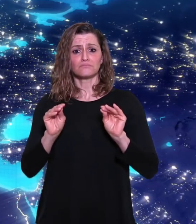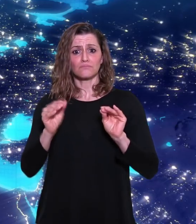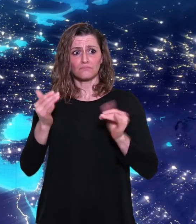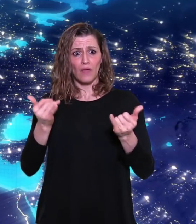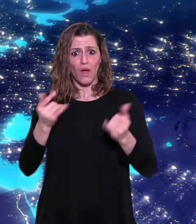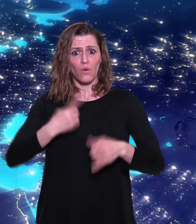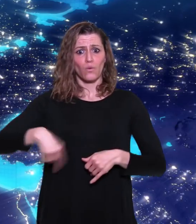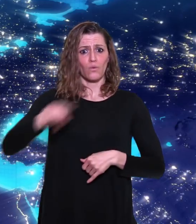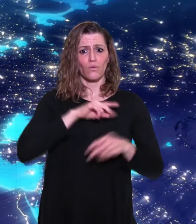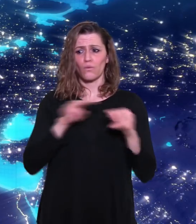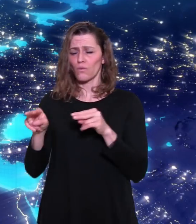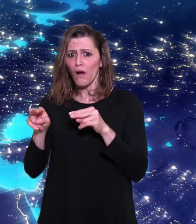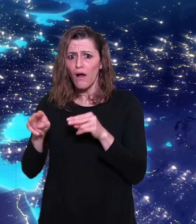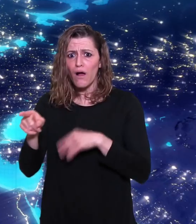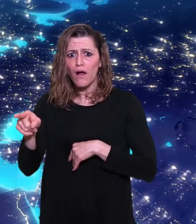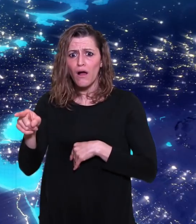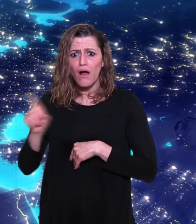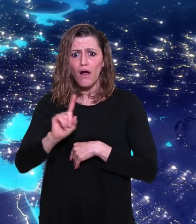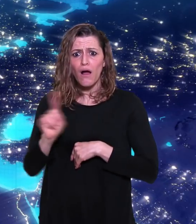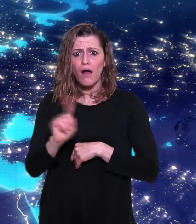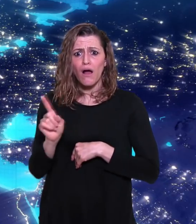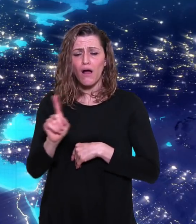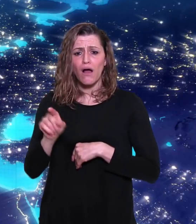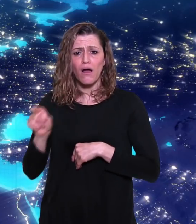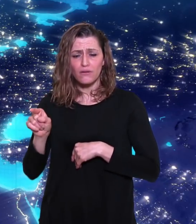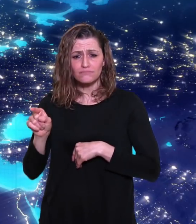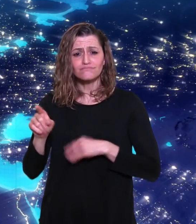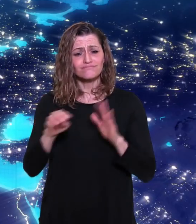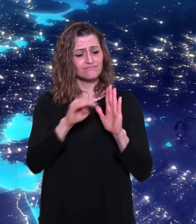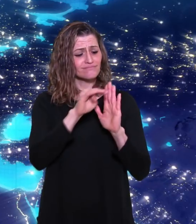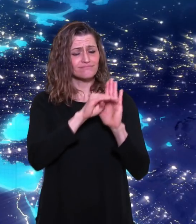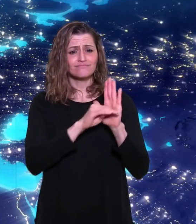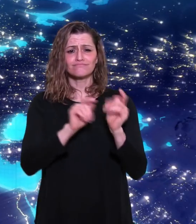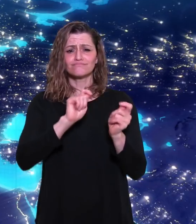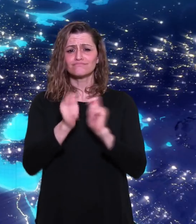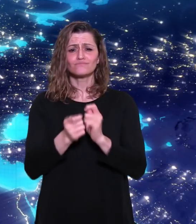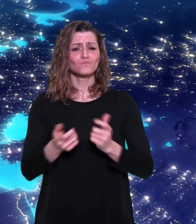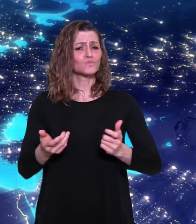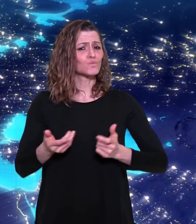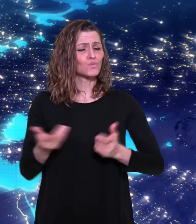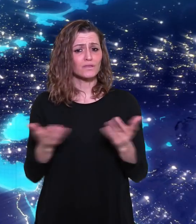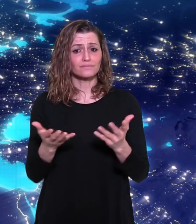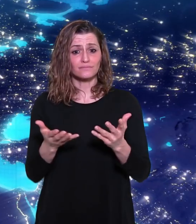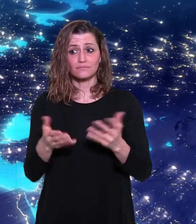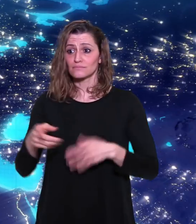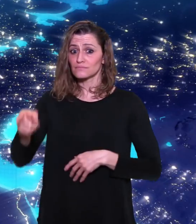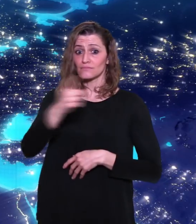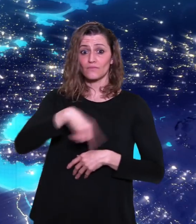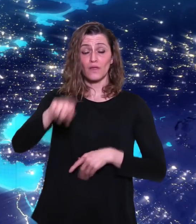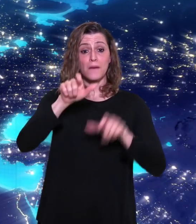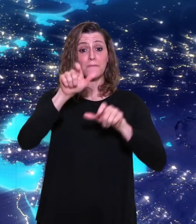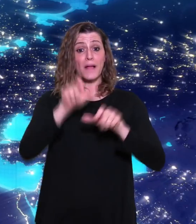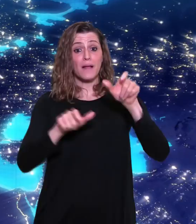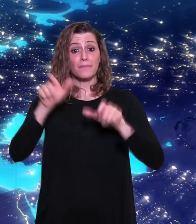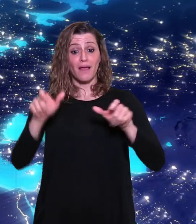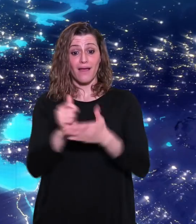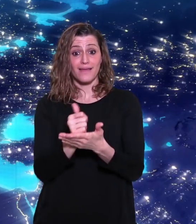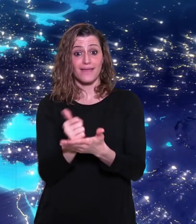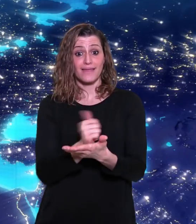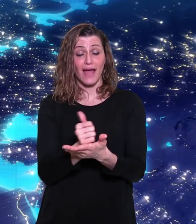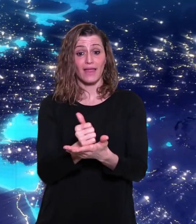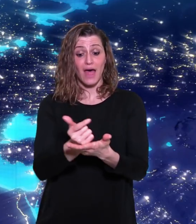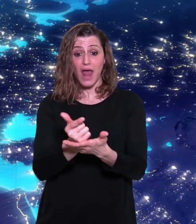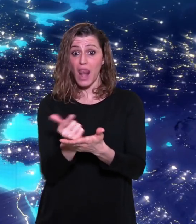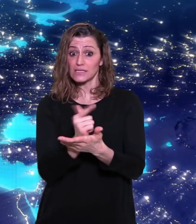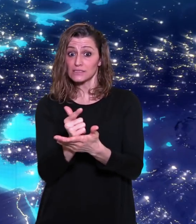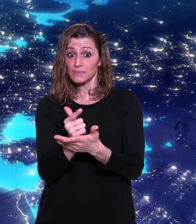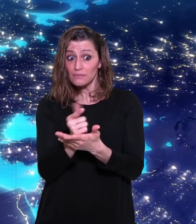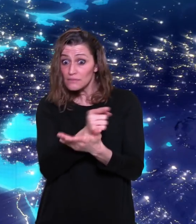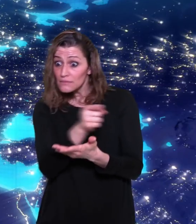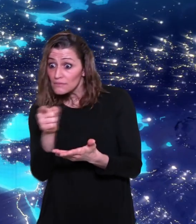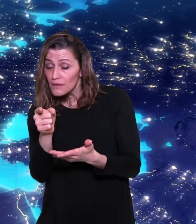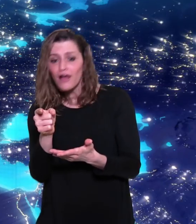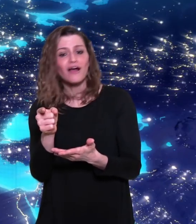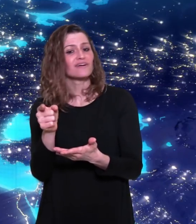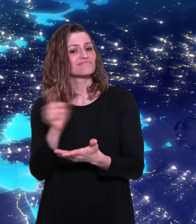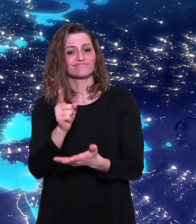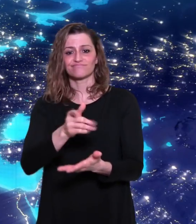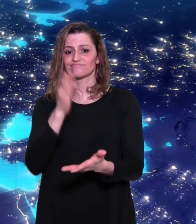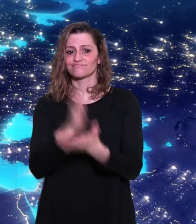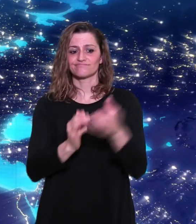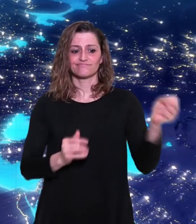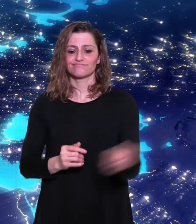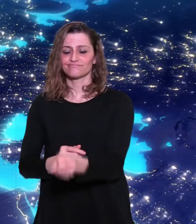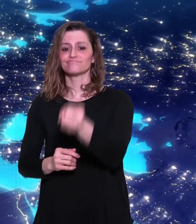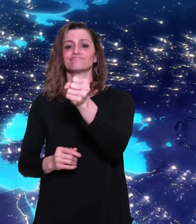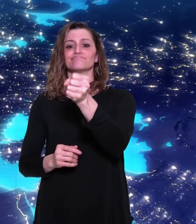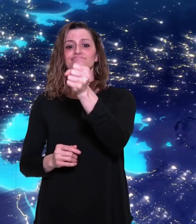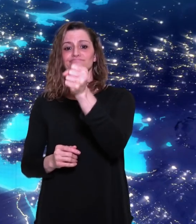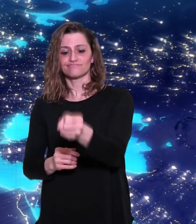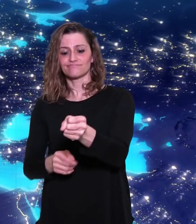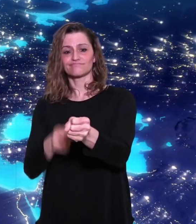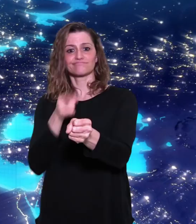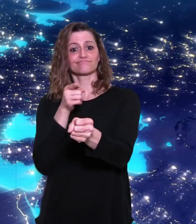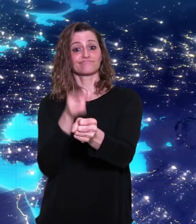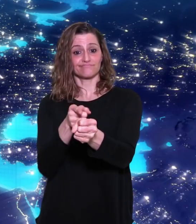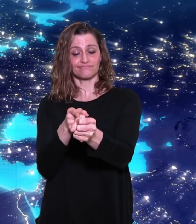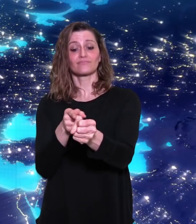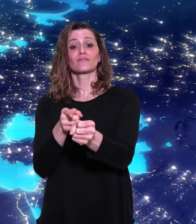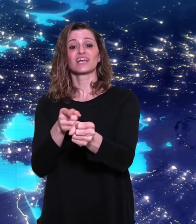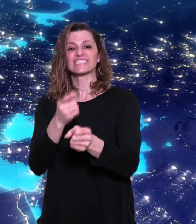Gay people will now be stoned to death. People caught stealing